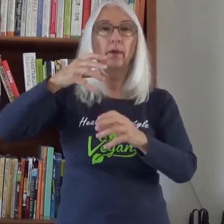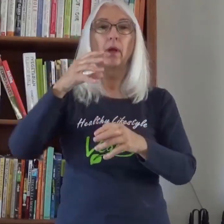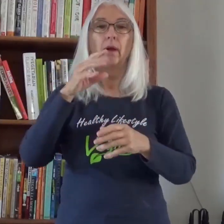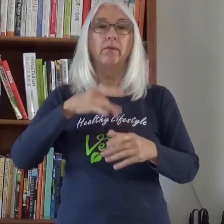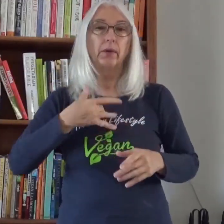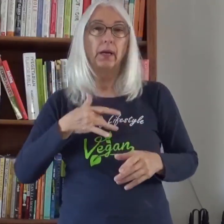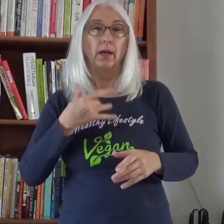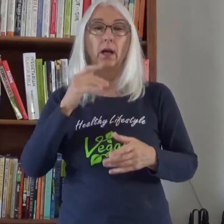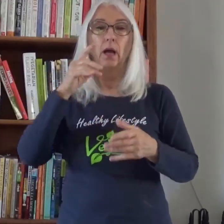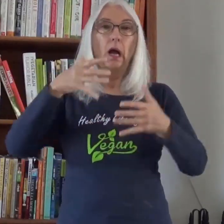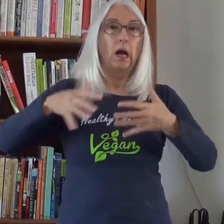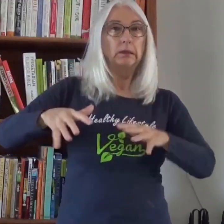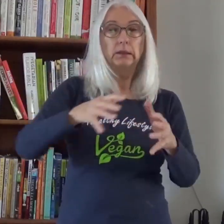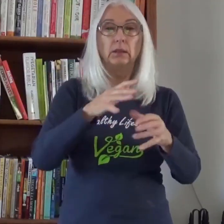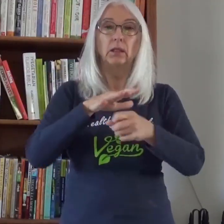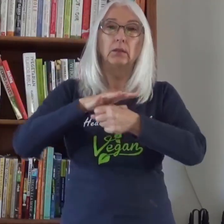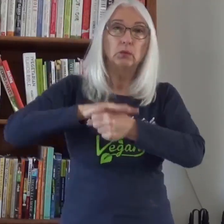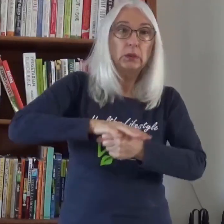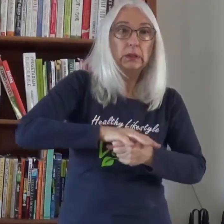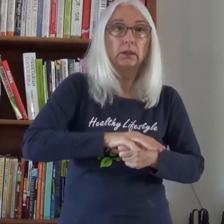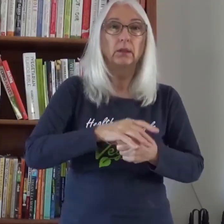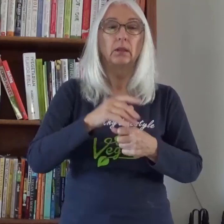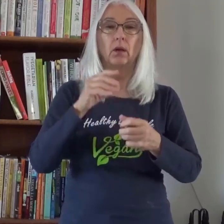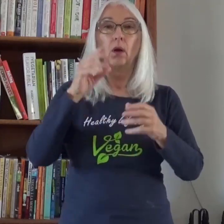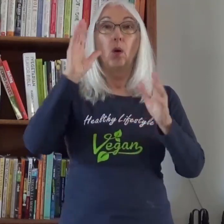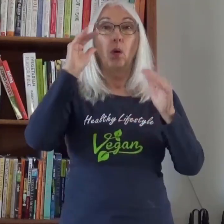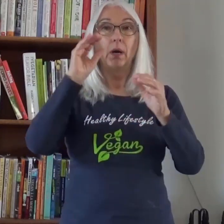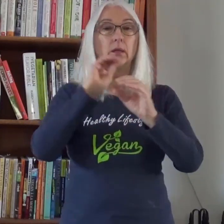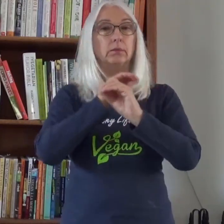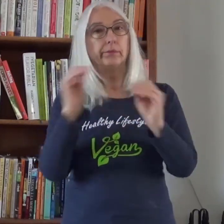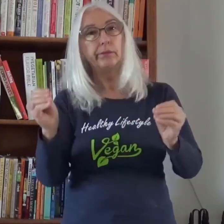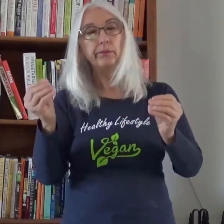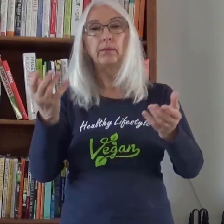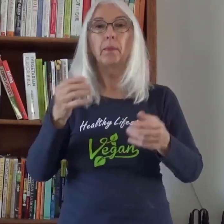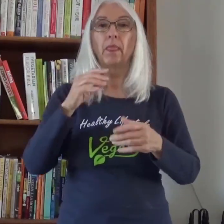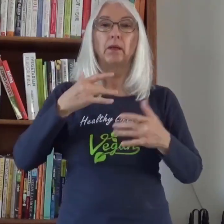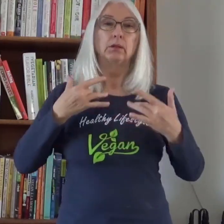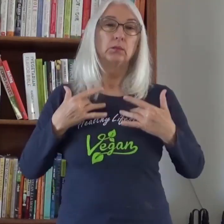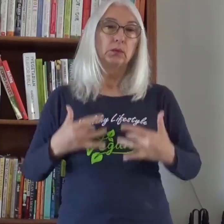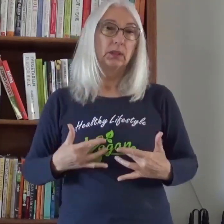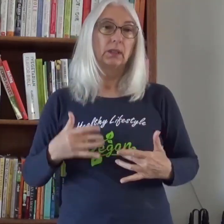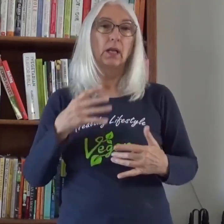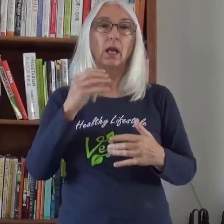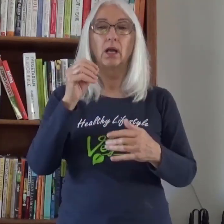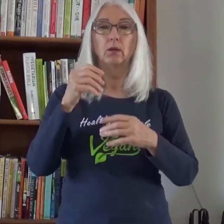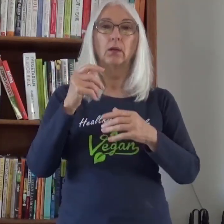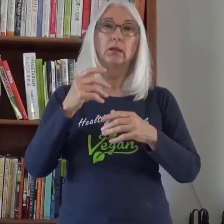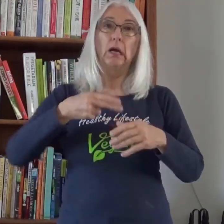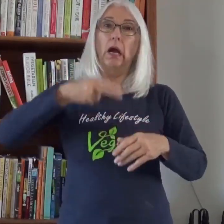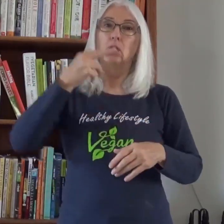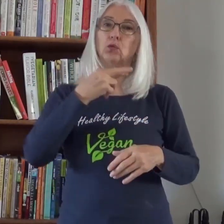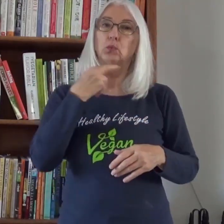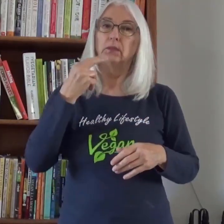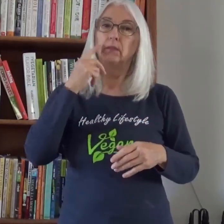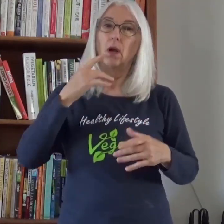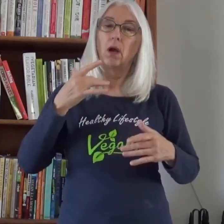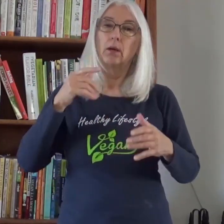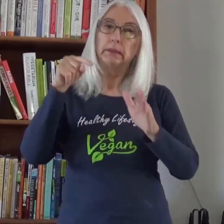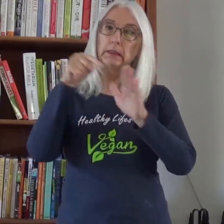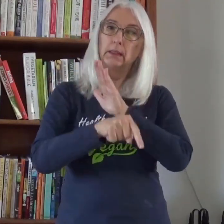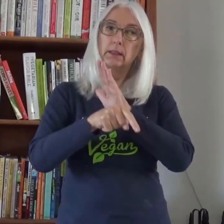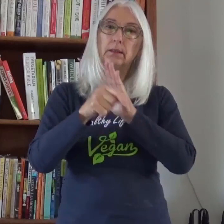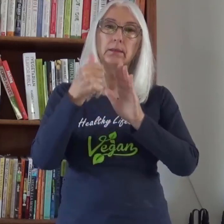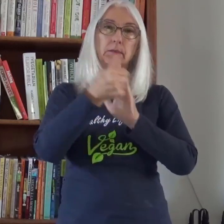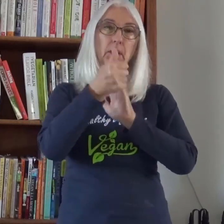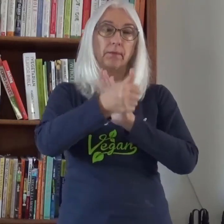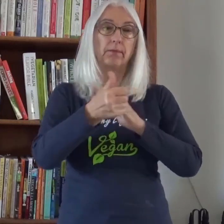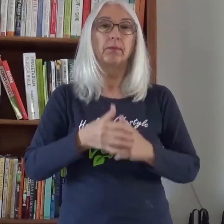feelings of anxiety, stress, hopelessness, depression, and a greater risk of suicide.